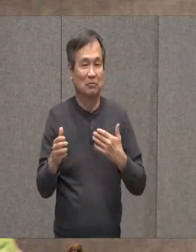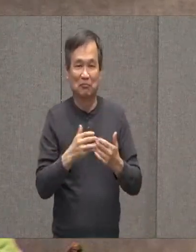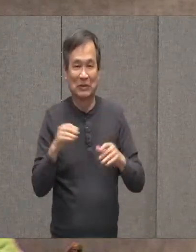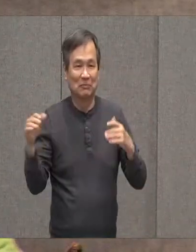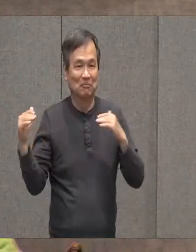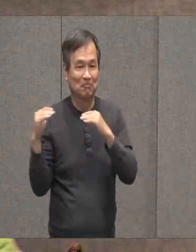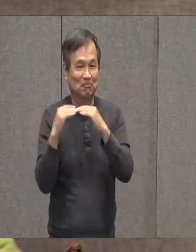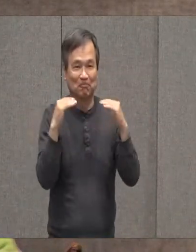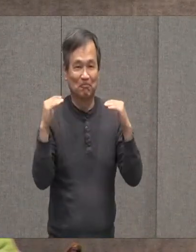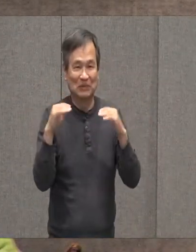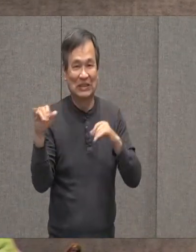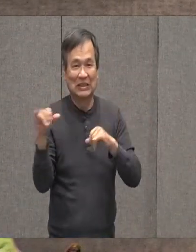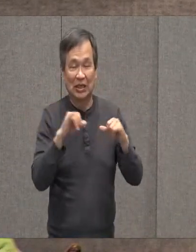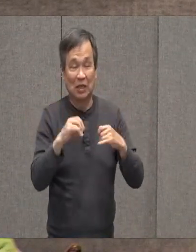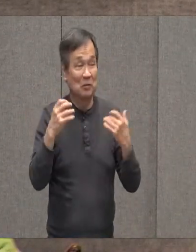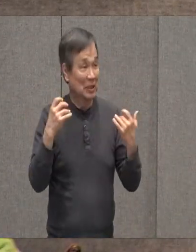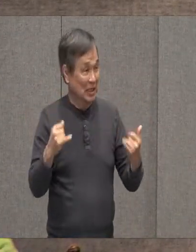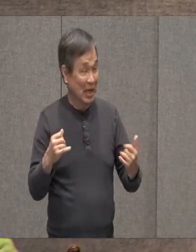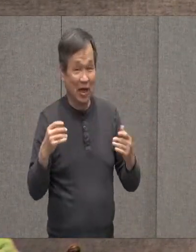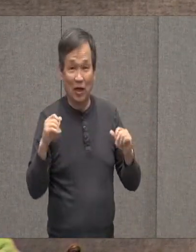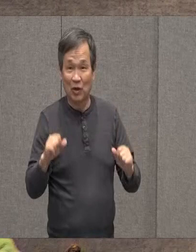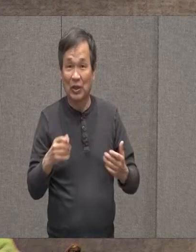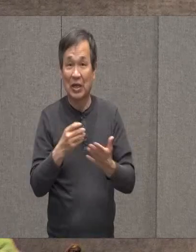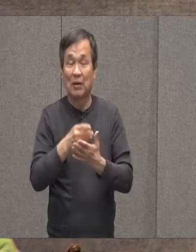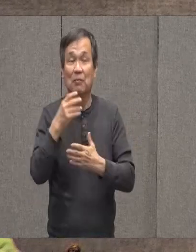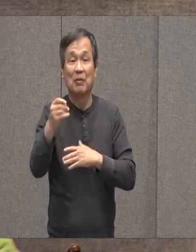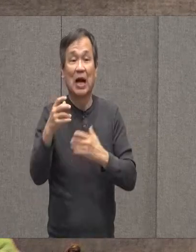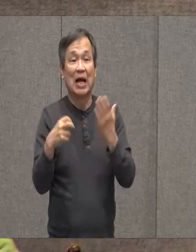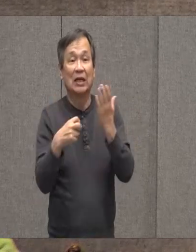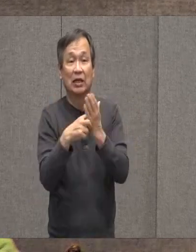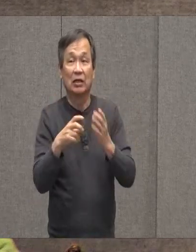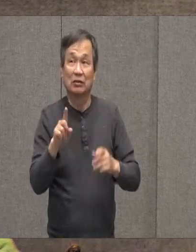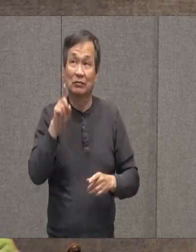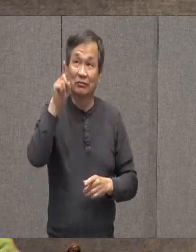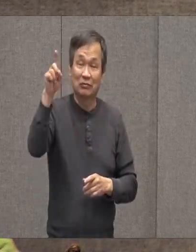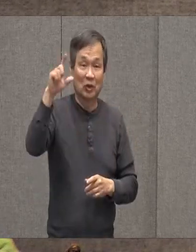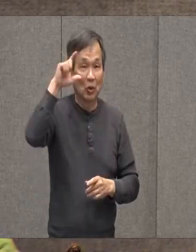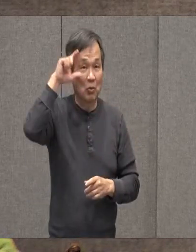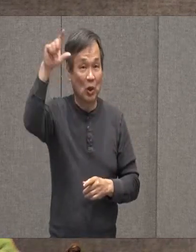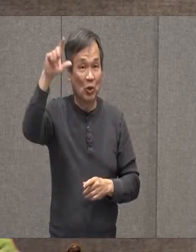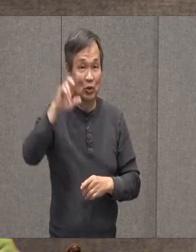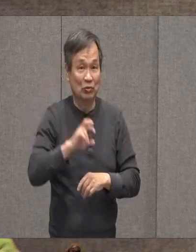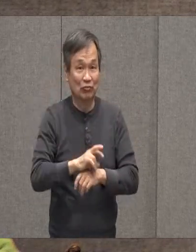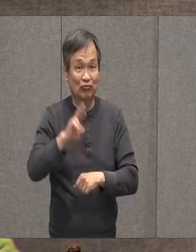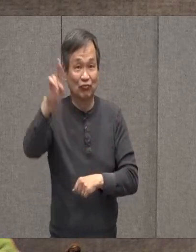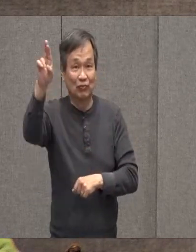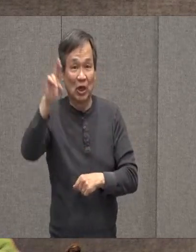So now maybe we can afford to buy tickets to the moon or we could buy some real estate,